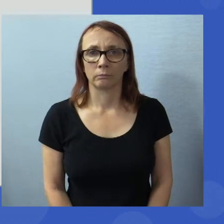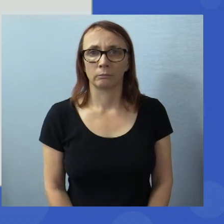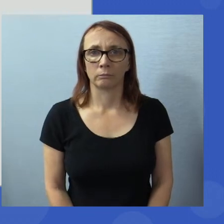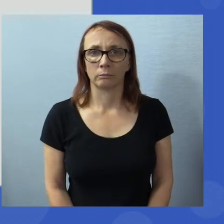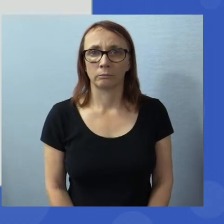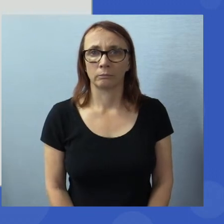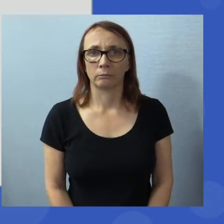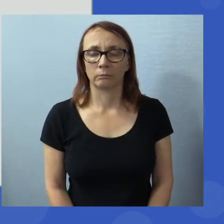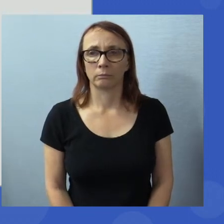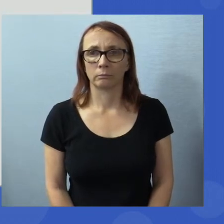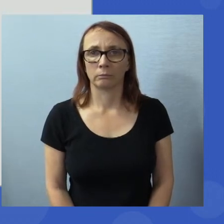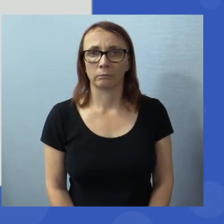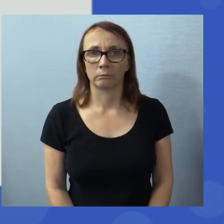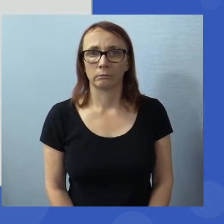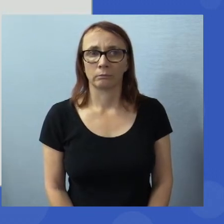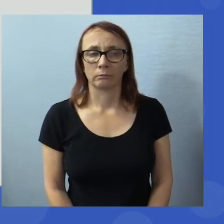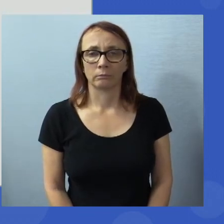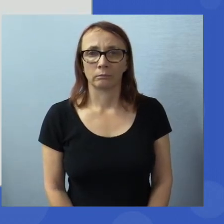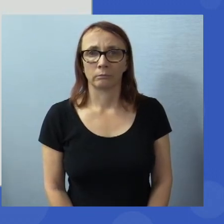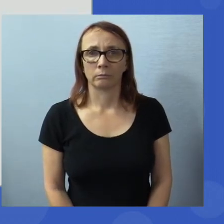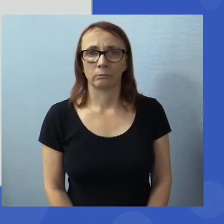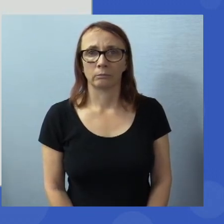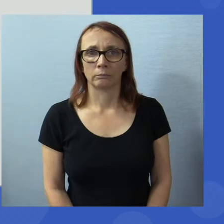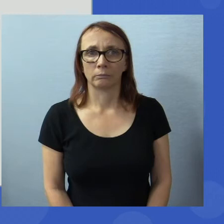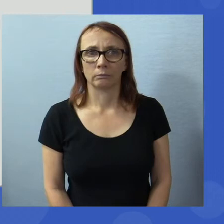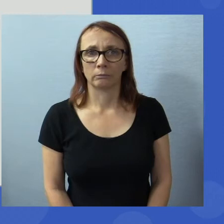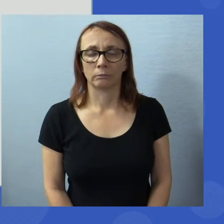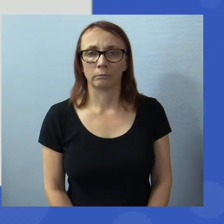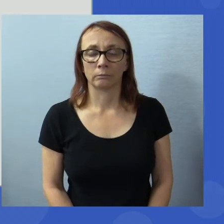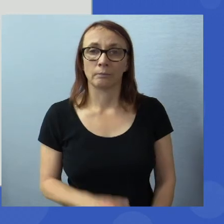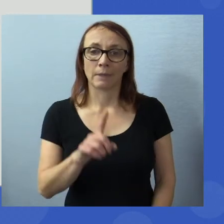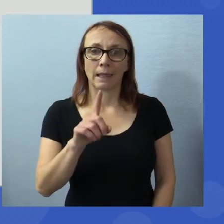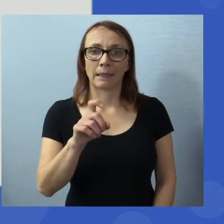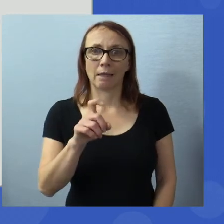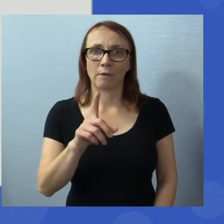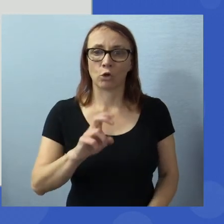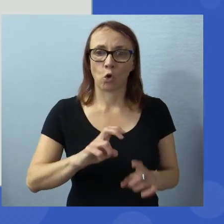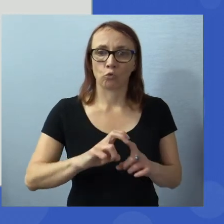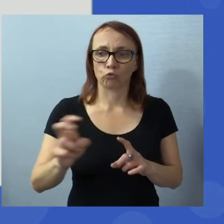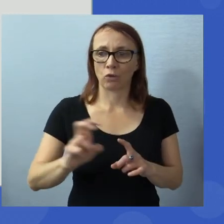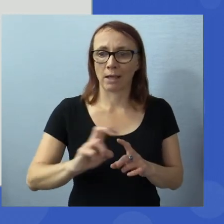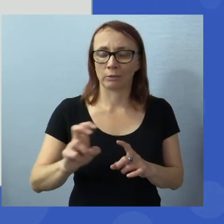okay moving on number 11 transport addressing this and capsuleers many of